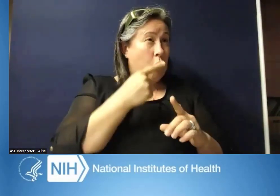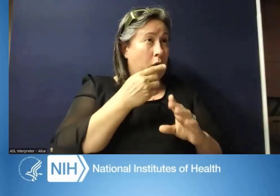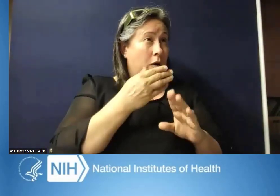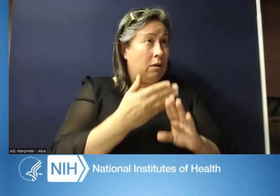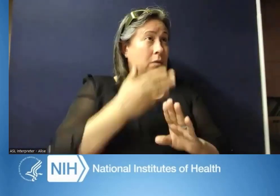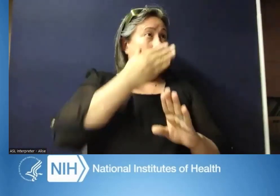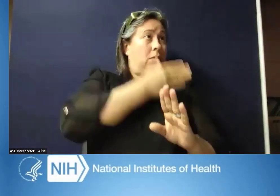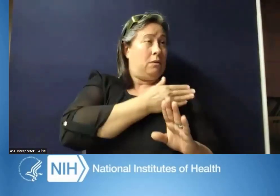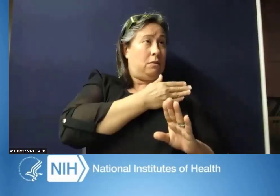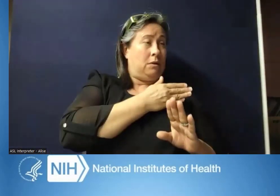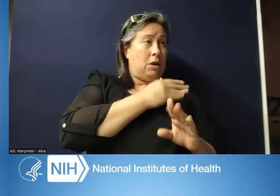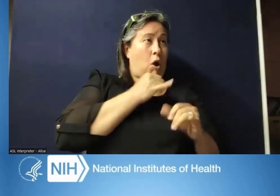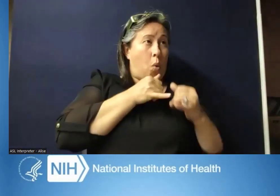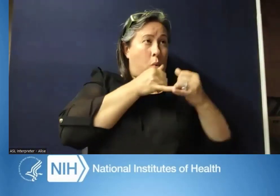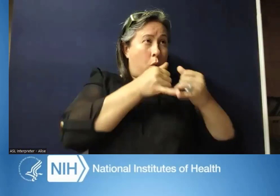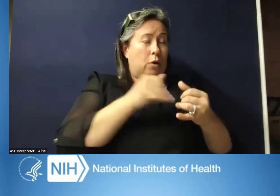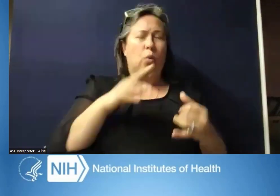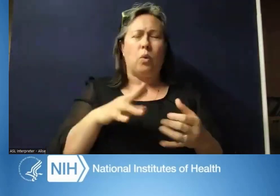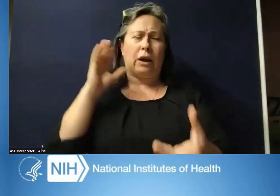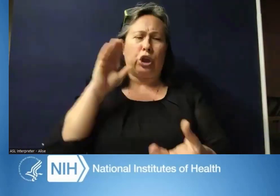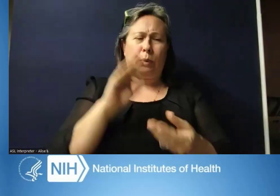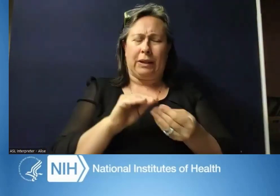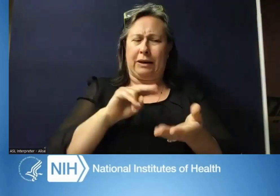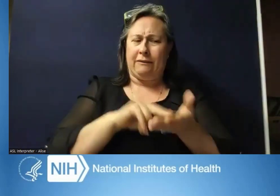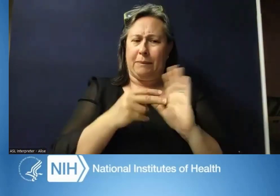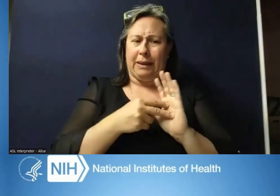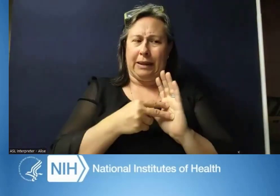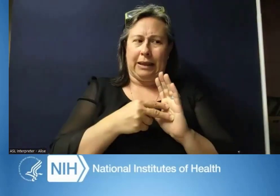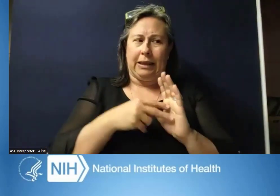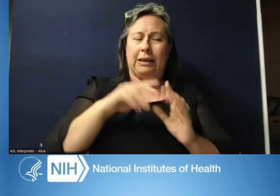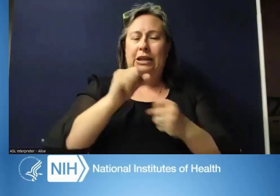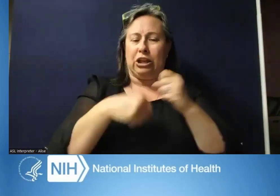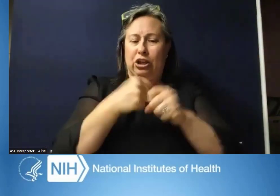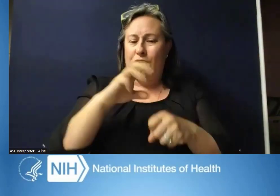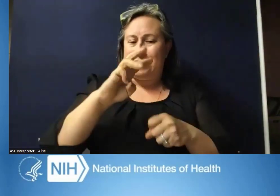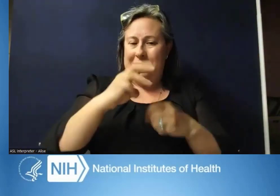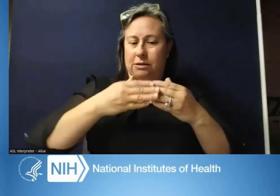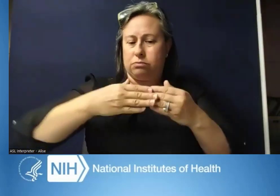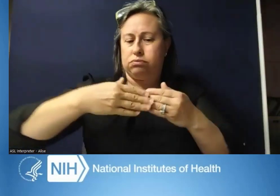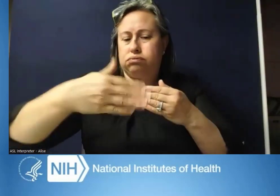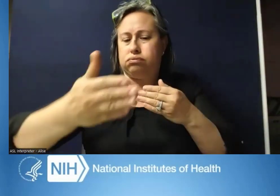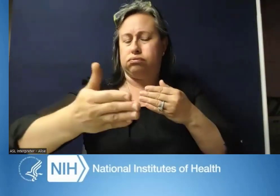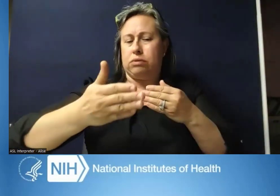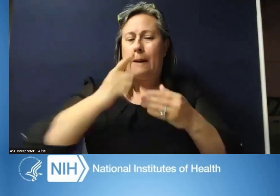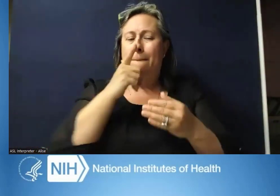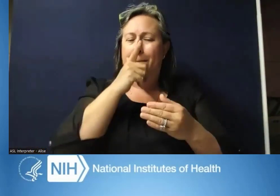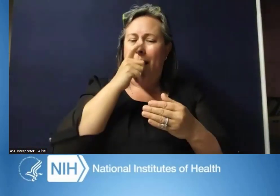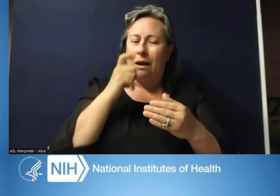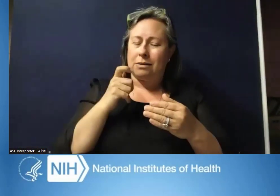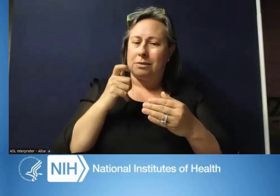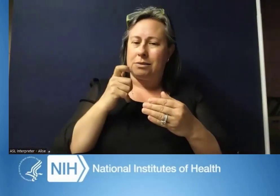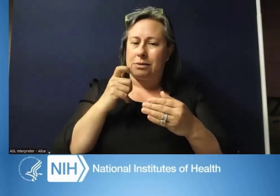Or does cumulative reporting simply cover year six onward due to the fact that it's a new segment?